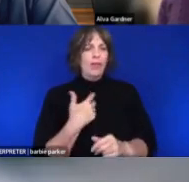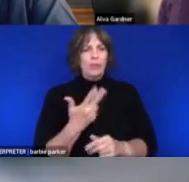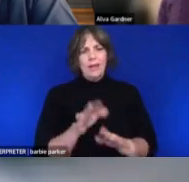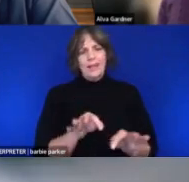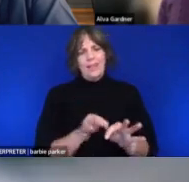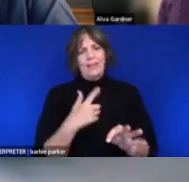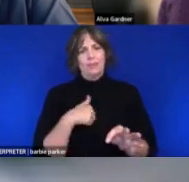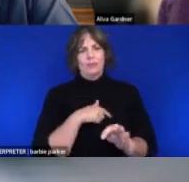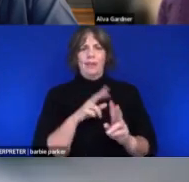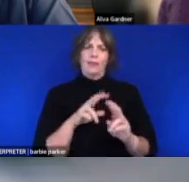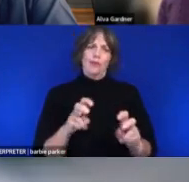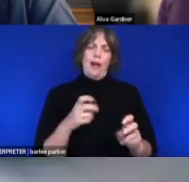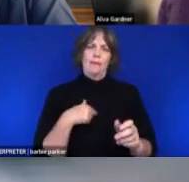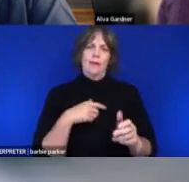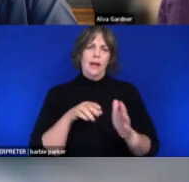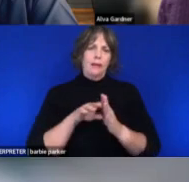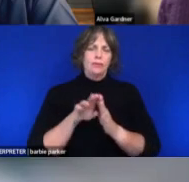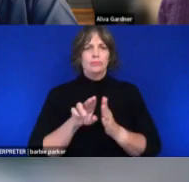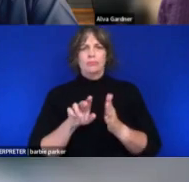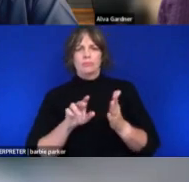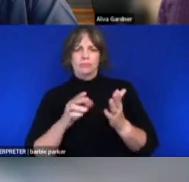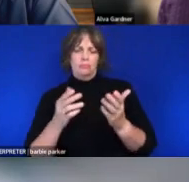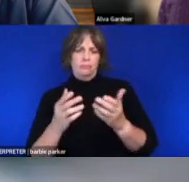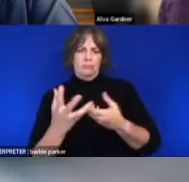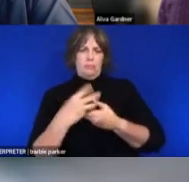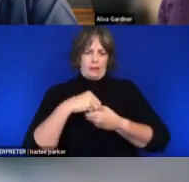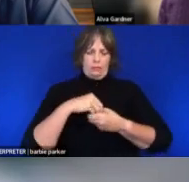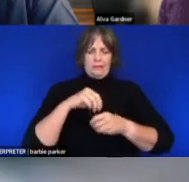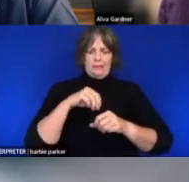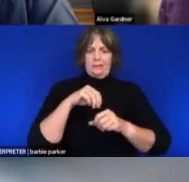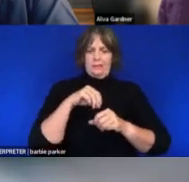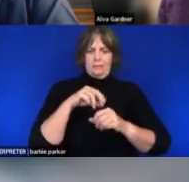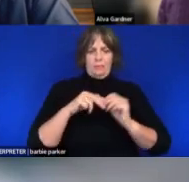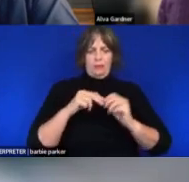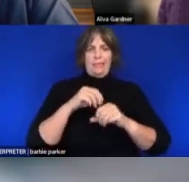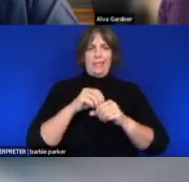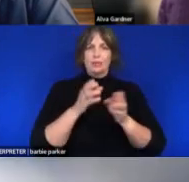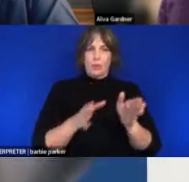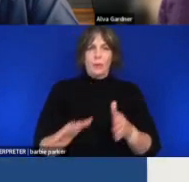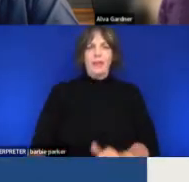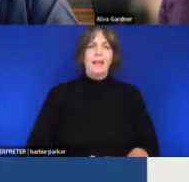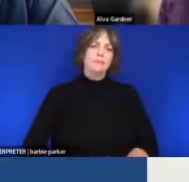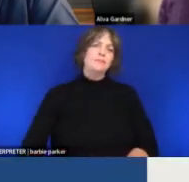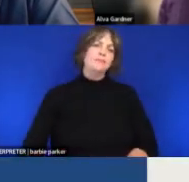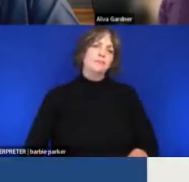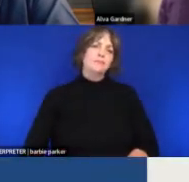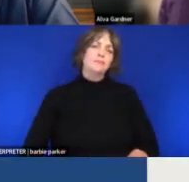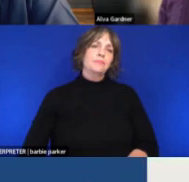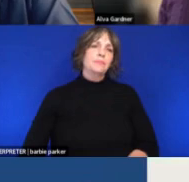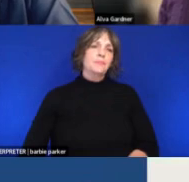look at and start to build in into the plan, and the plan really is that fourth element,